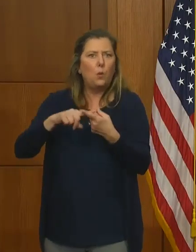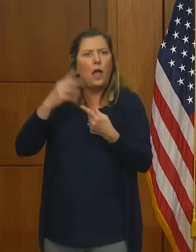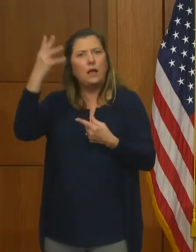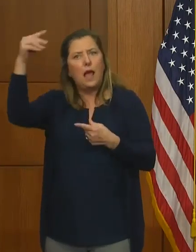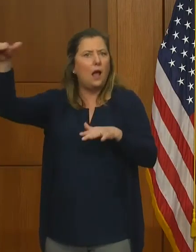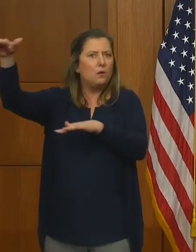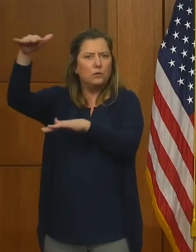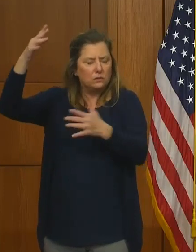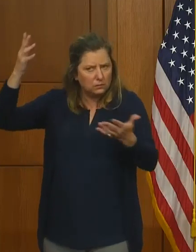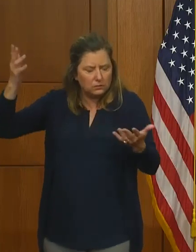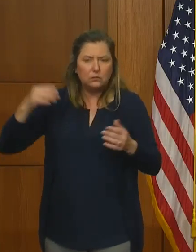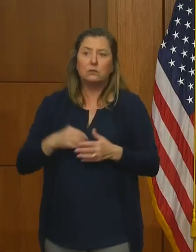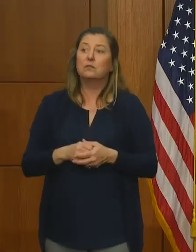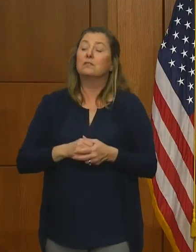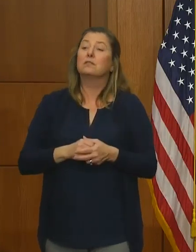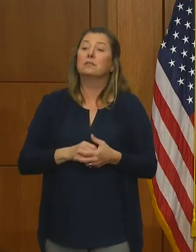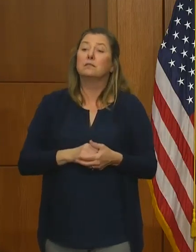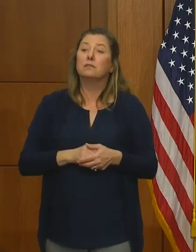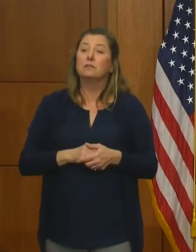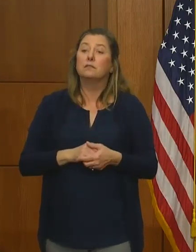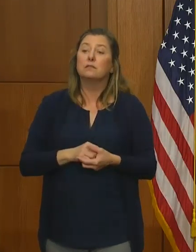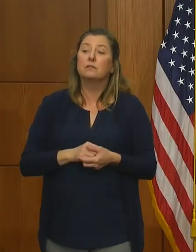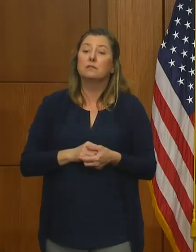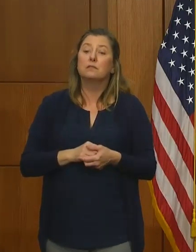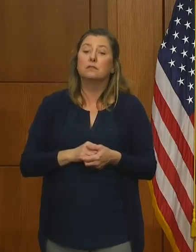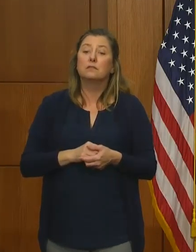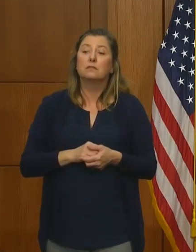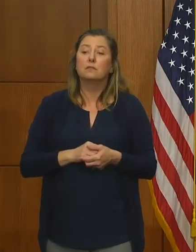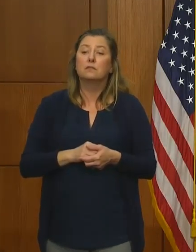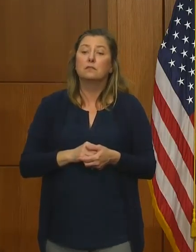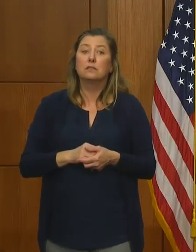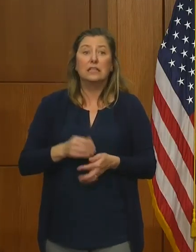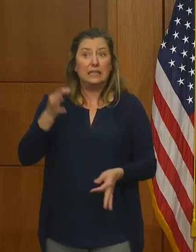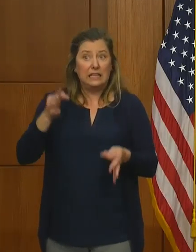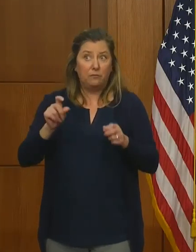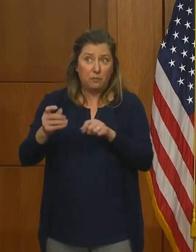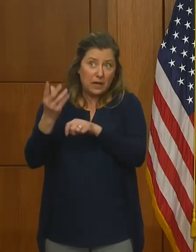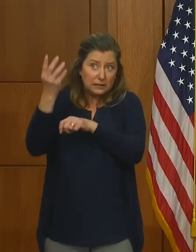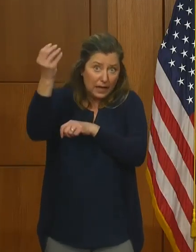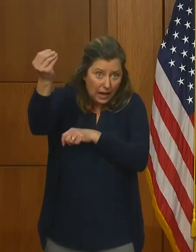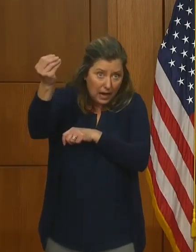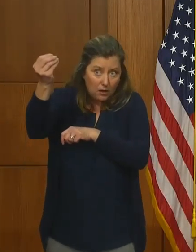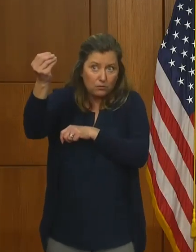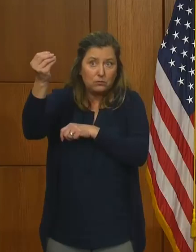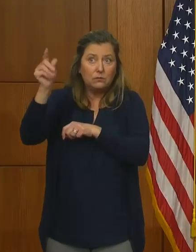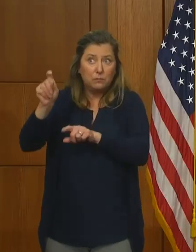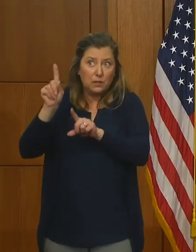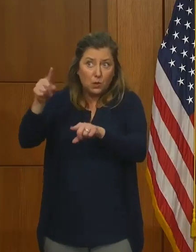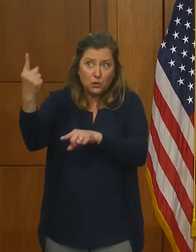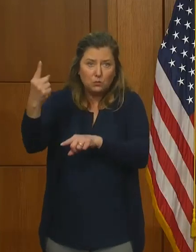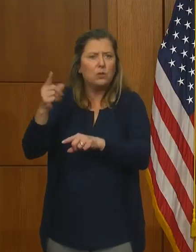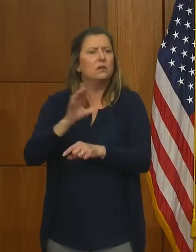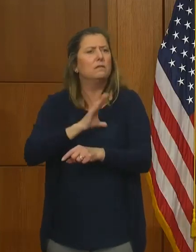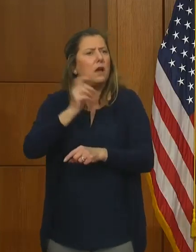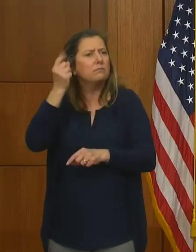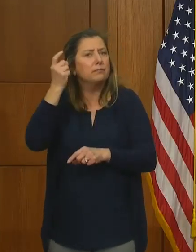FACIAL- PROTECTION- WHEN YOU'RE YOU'RE OUT AND- AND IF YOU YOU